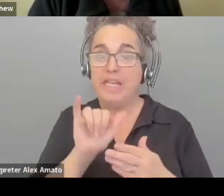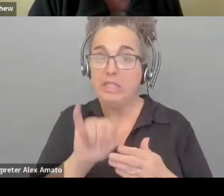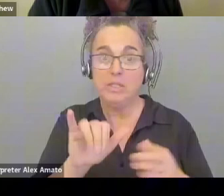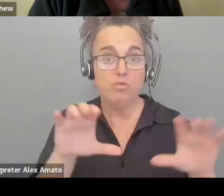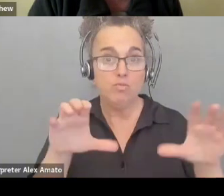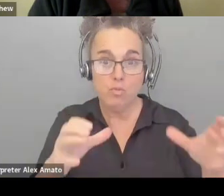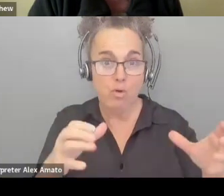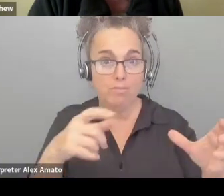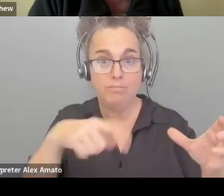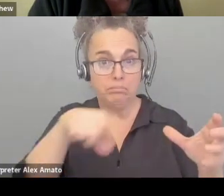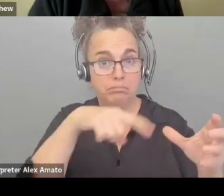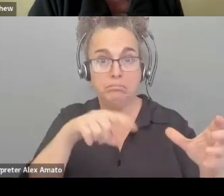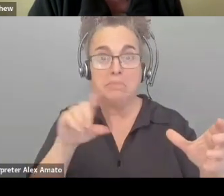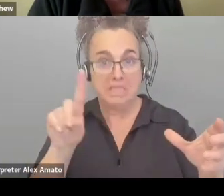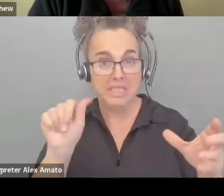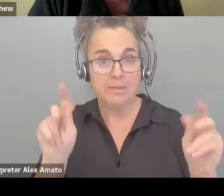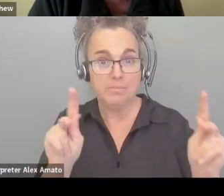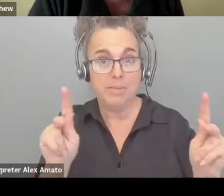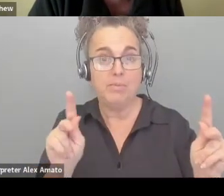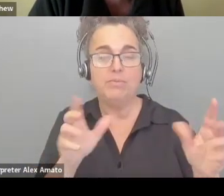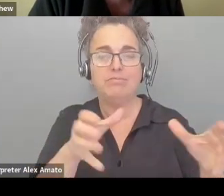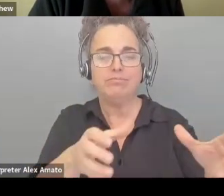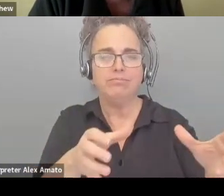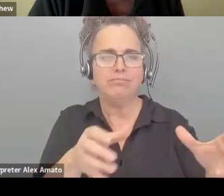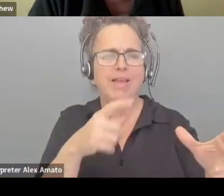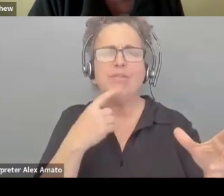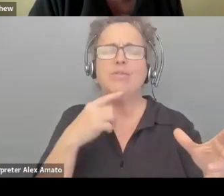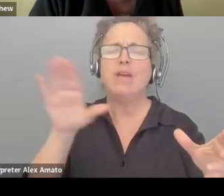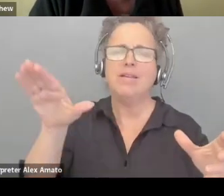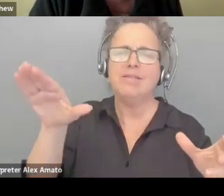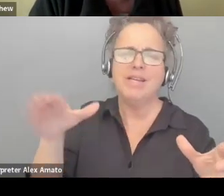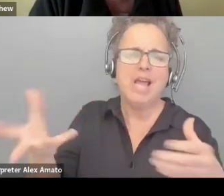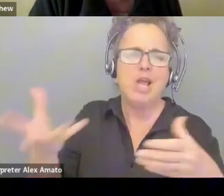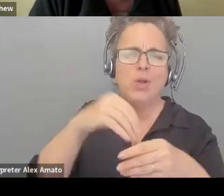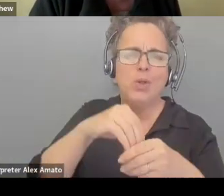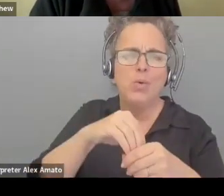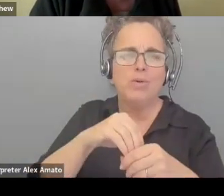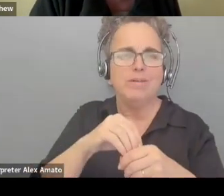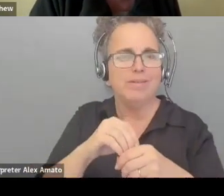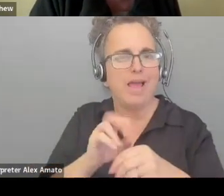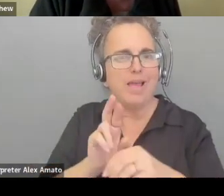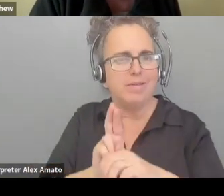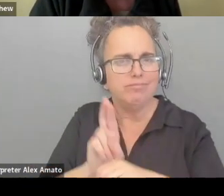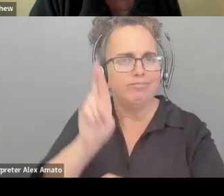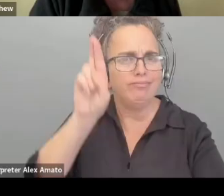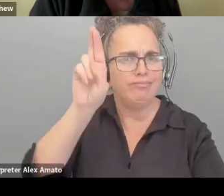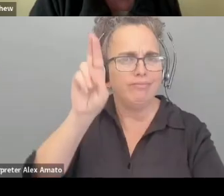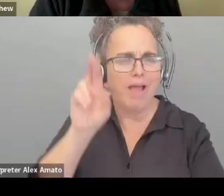who are talking about discluding disabled people in astronaut and flight programs.